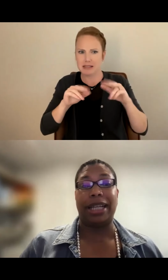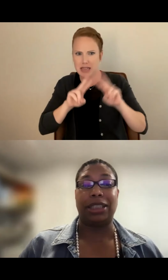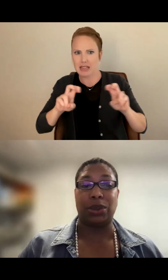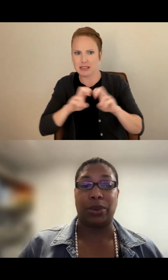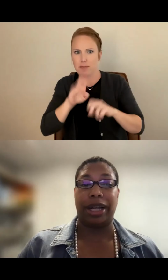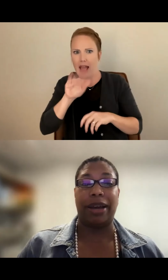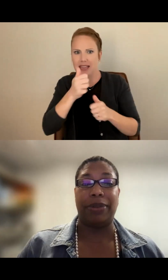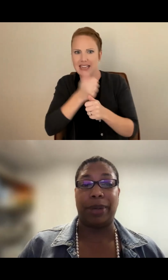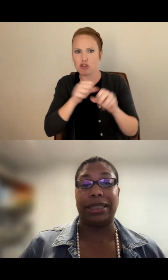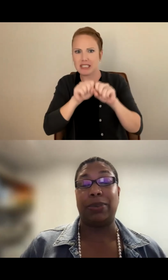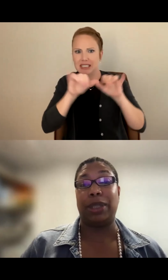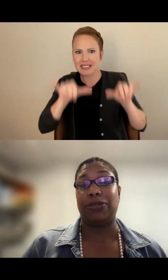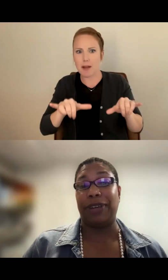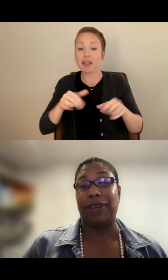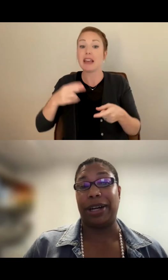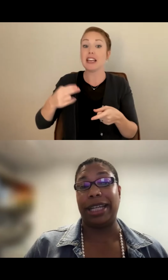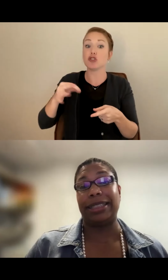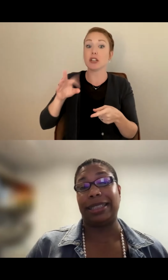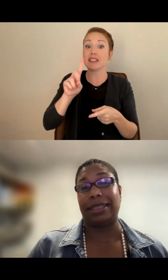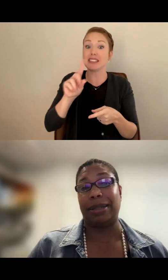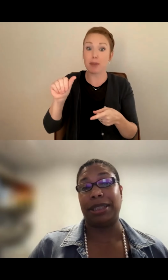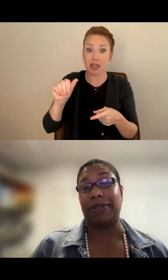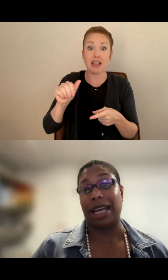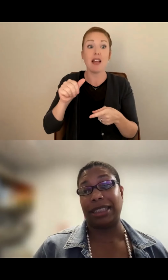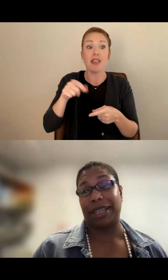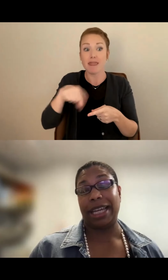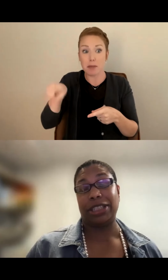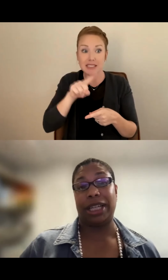as a story of the ways in which various systems of classifications